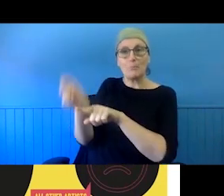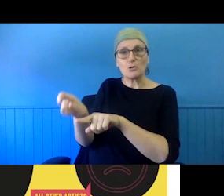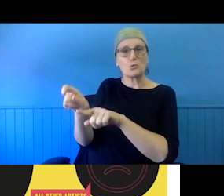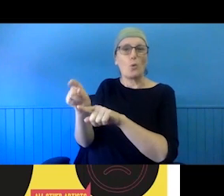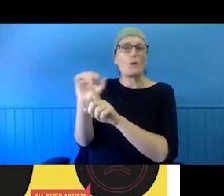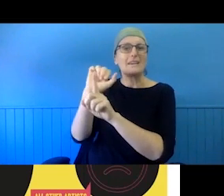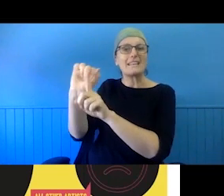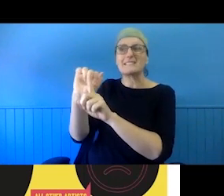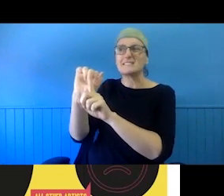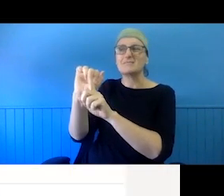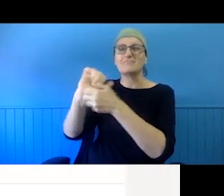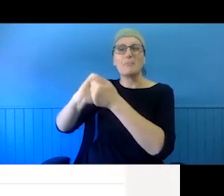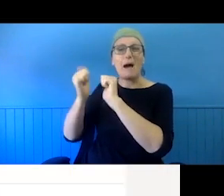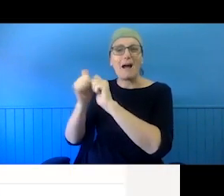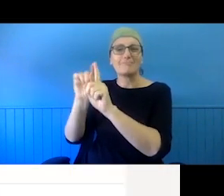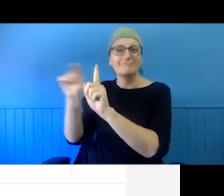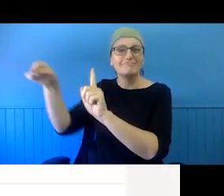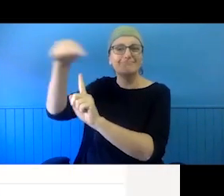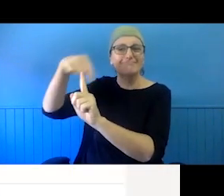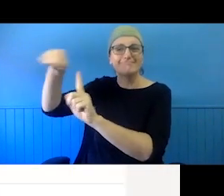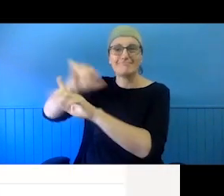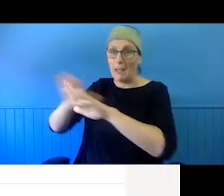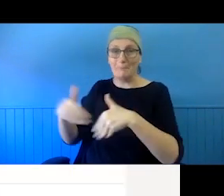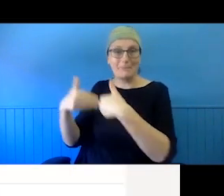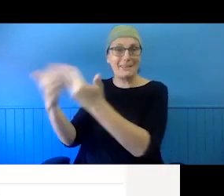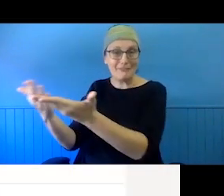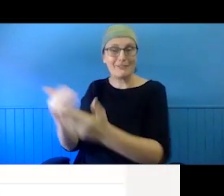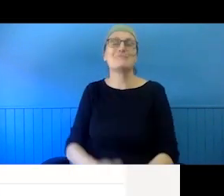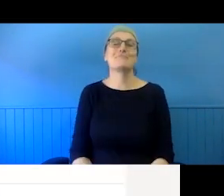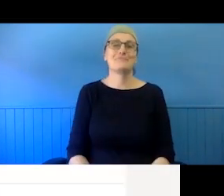with Anish Kapoor. I'm not going to move on to Patreon, which has grown